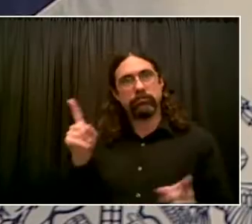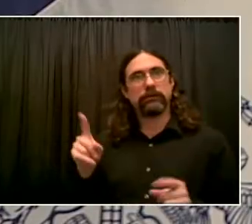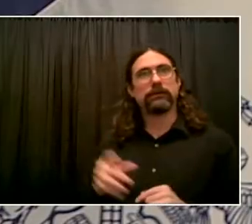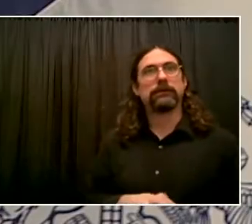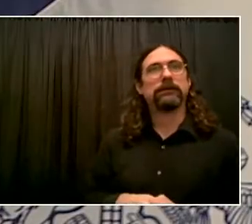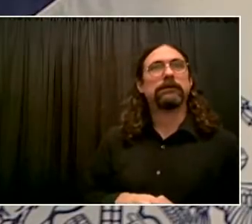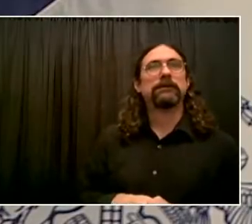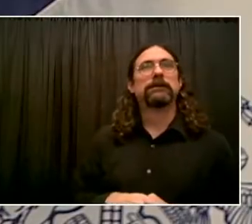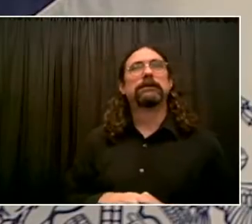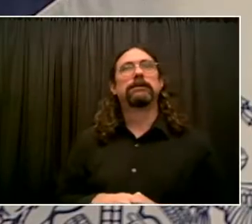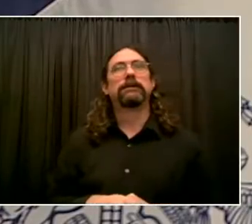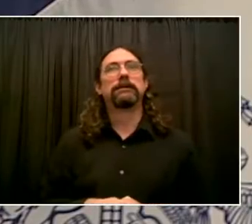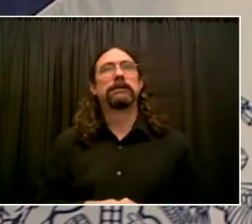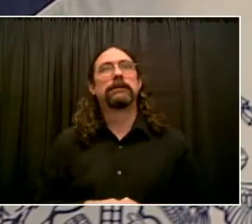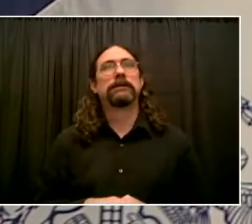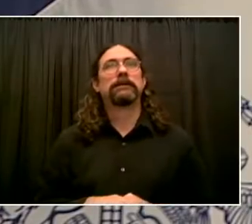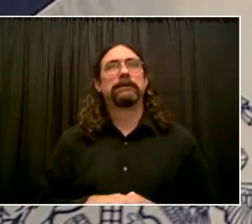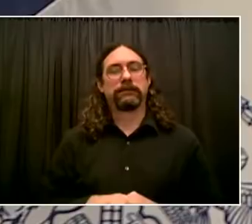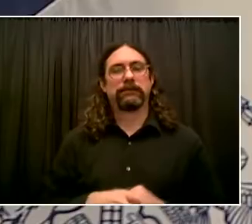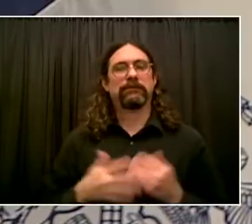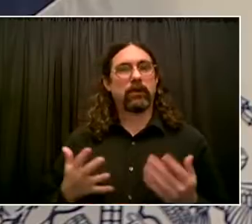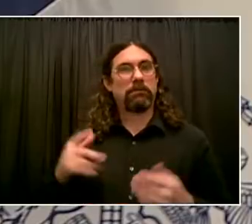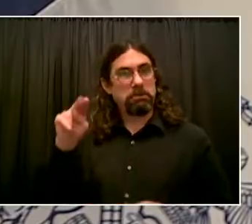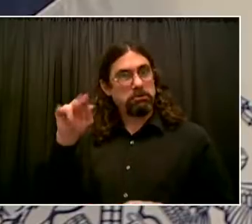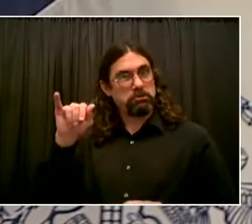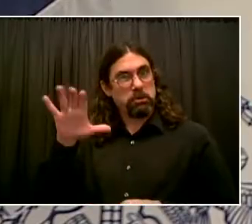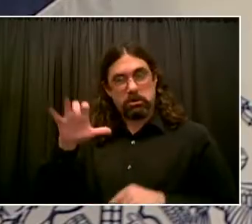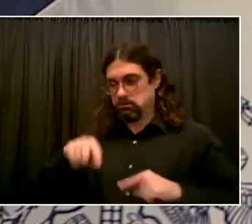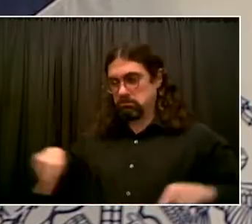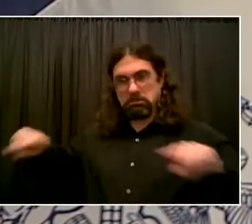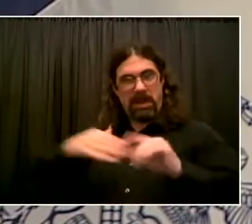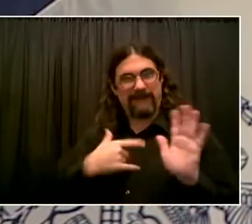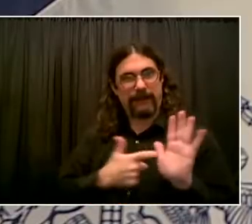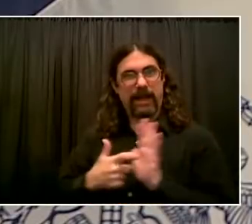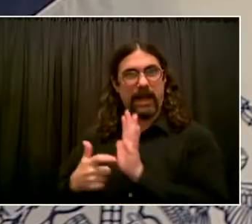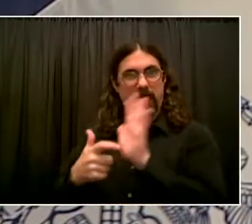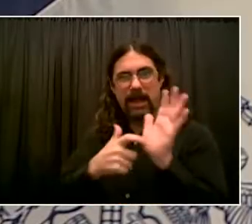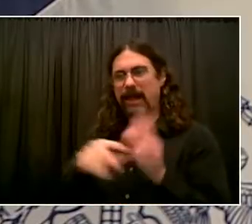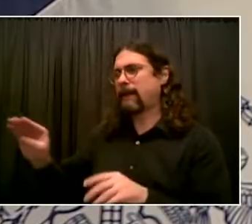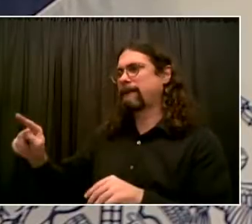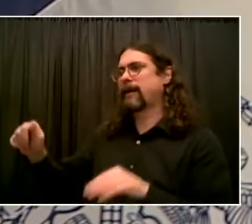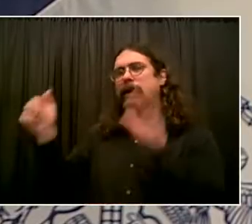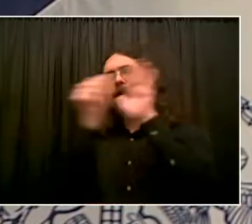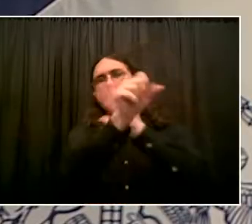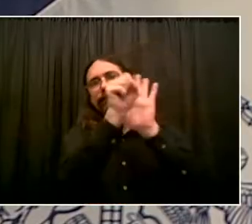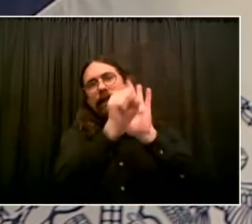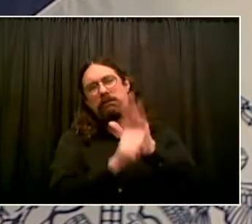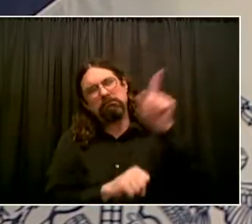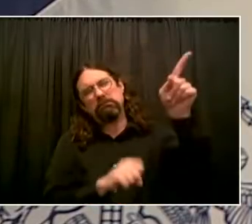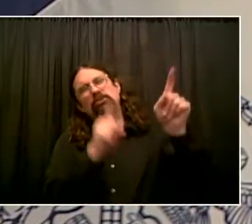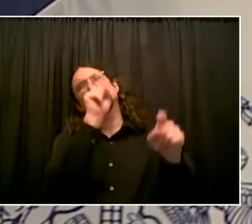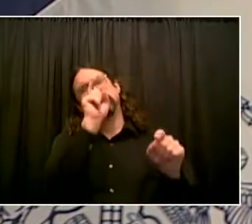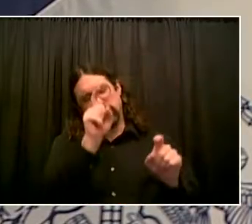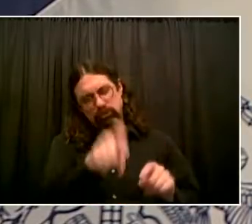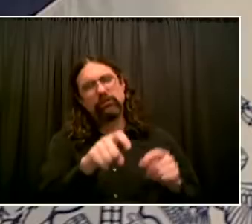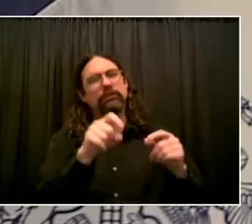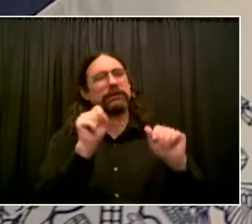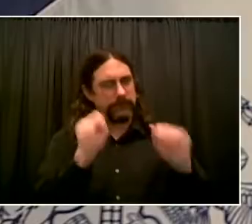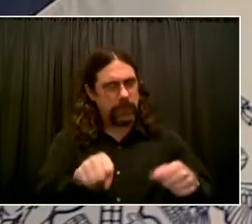IT WOREDK FOR THE NEW YORK CITY WORK FCORE . IT CAN WRKO FOR